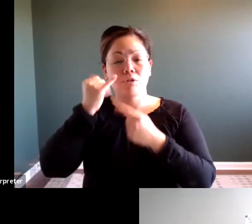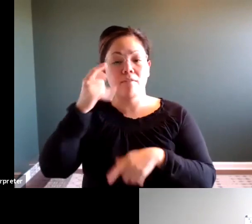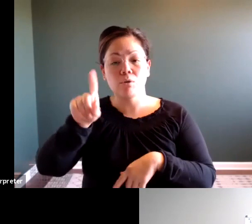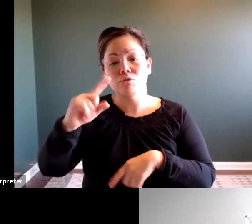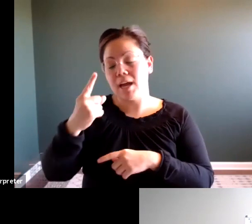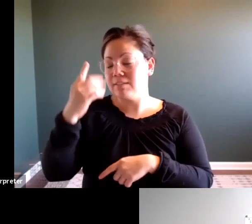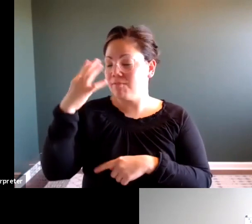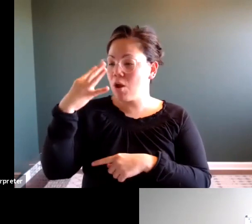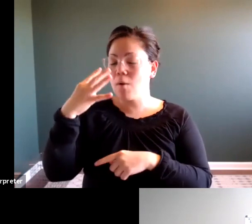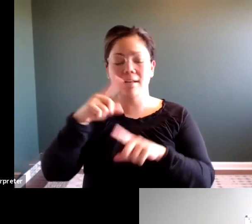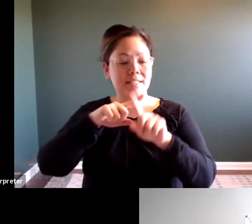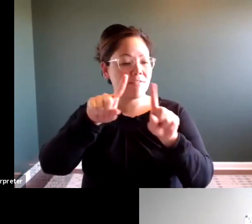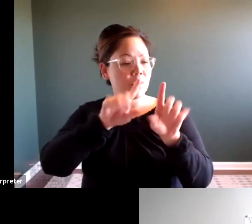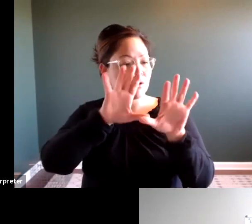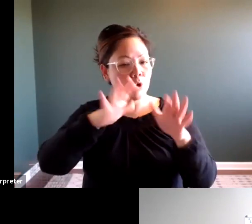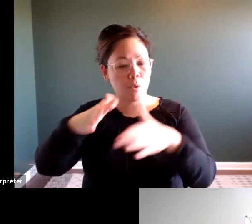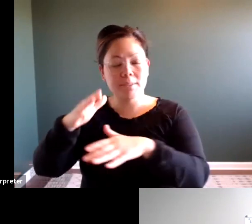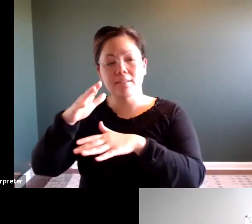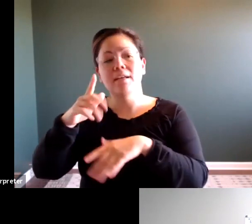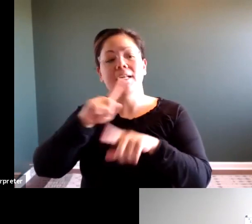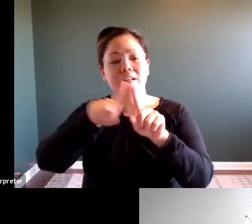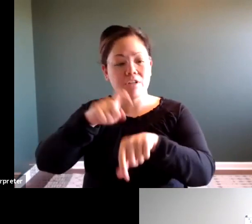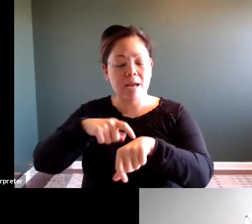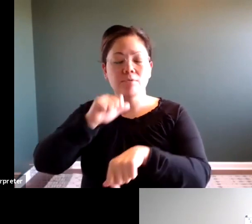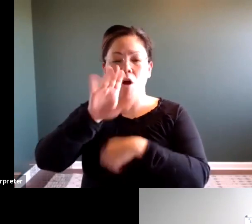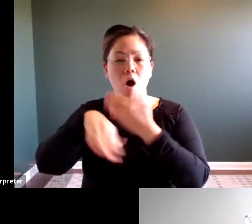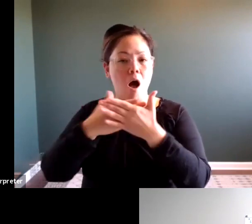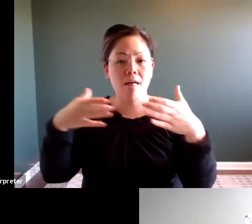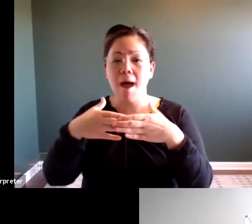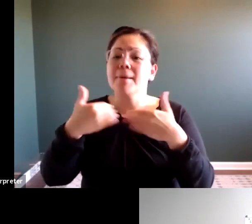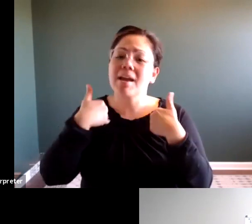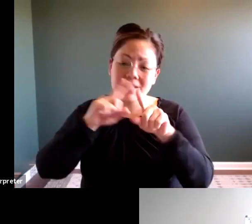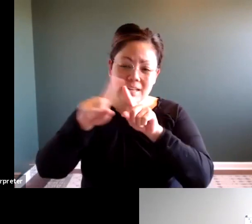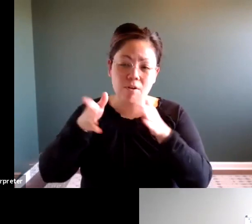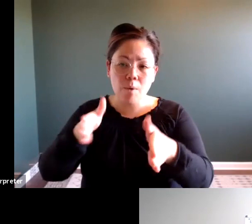different groups at different times, so they're not all coming together. There are ways to do things, but I definitely would not go to doing